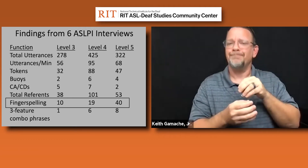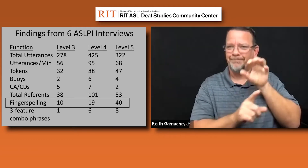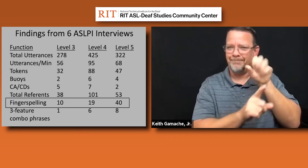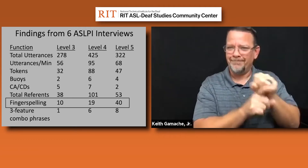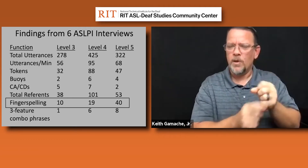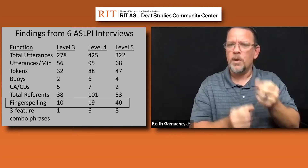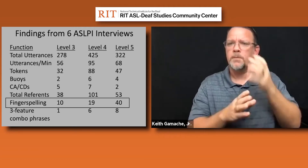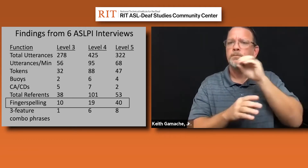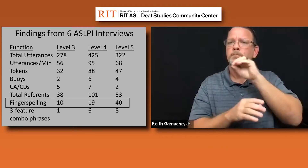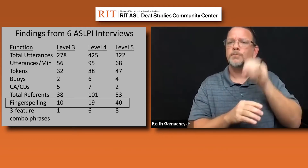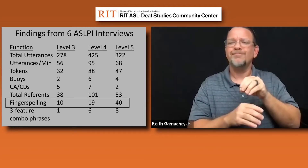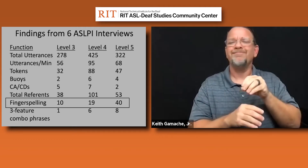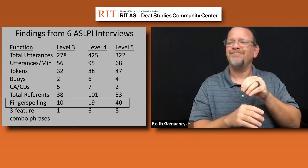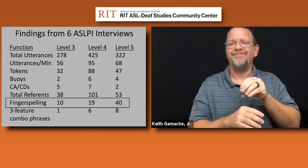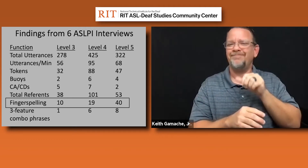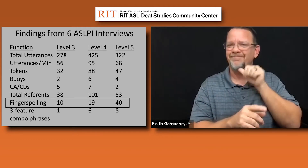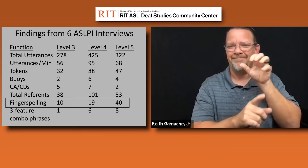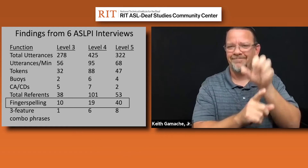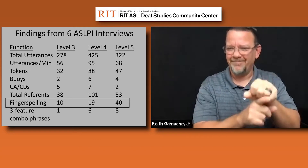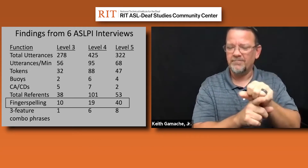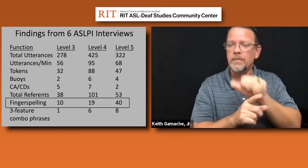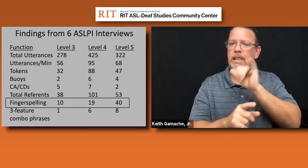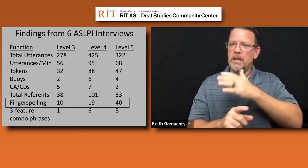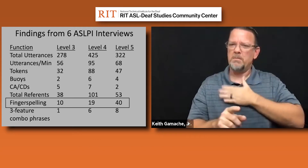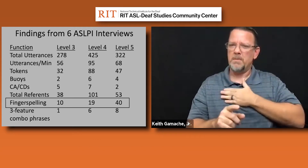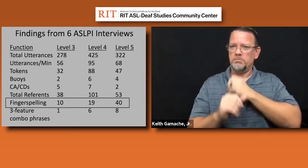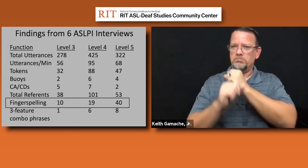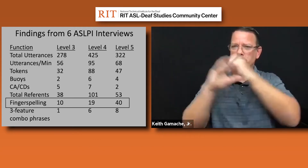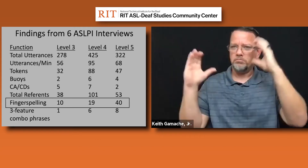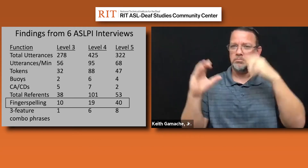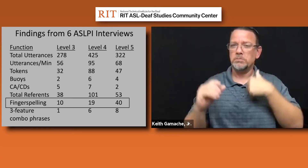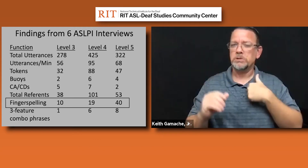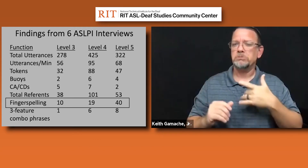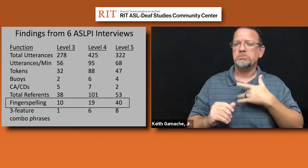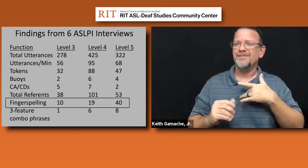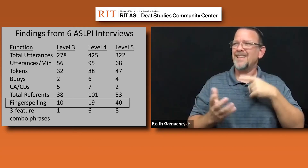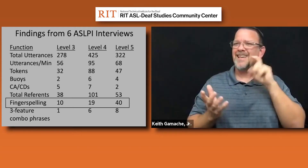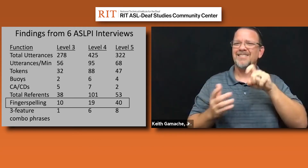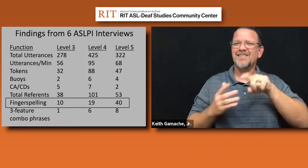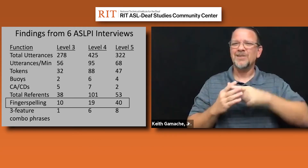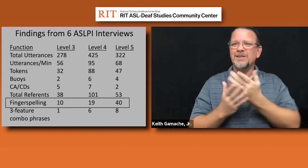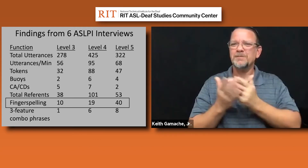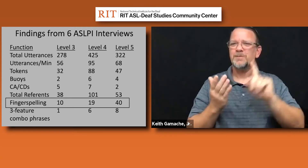have the ability to understand what's being said, and is this clear, so we had to start somewhere,